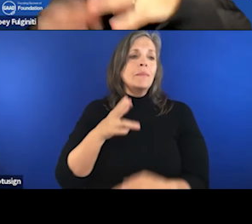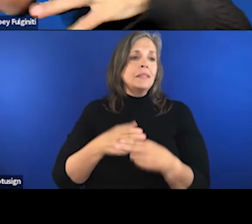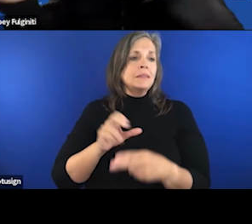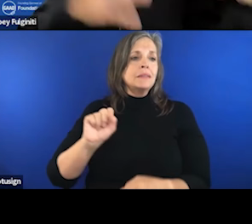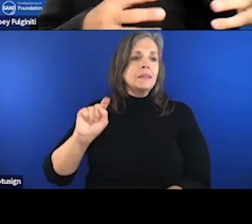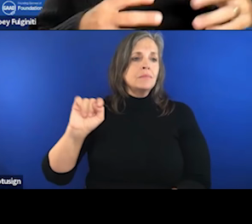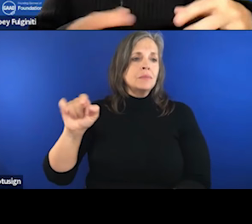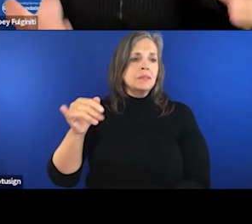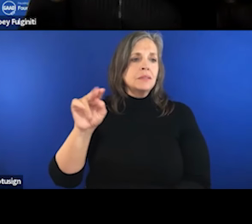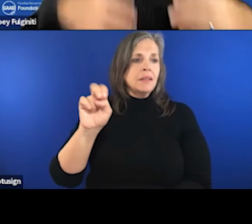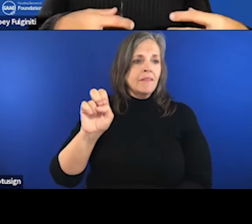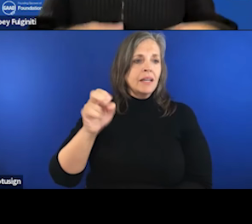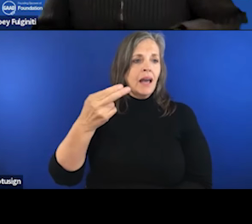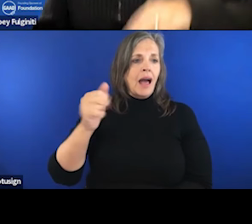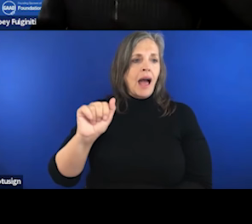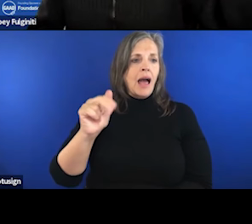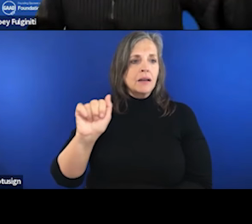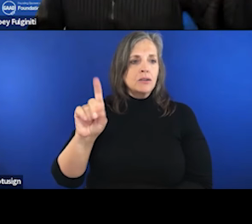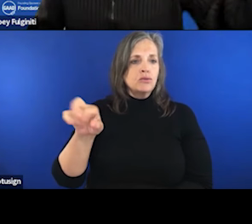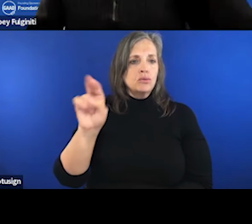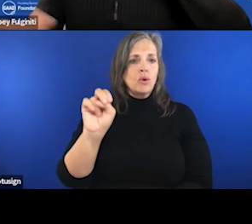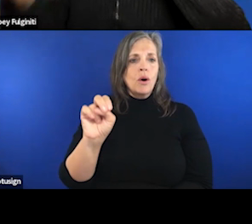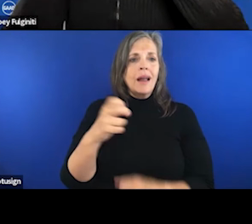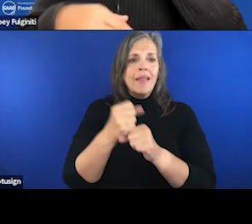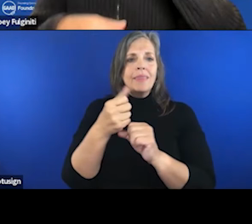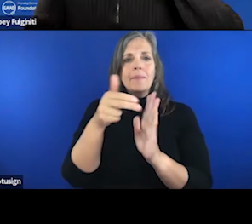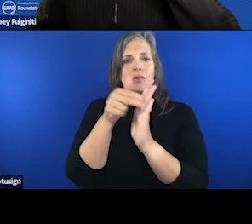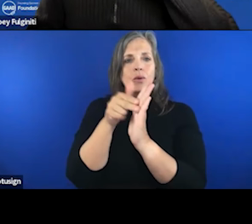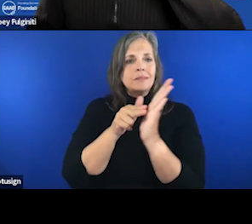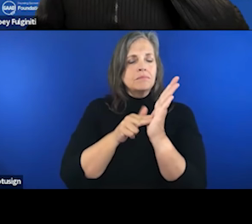you could use the kit bring it into your system and publish it so we published this in in our